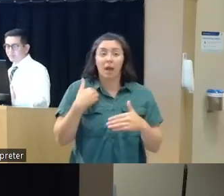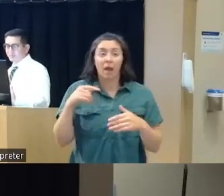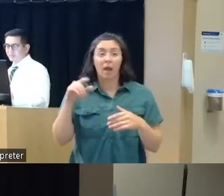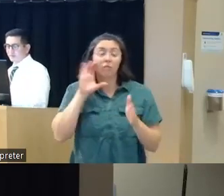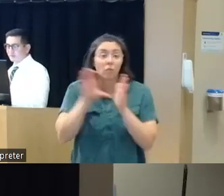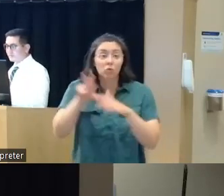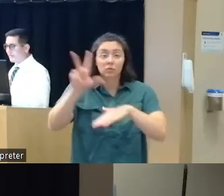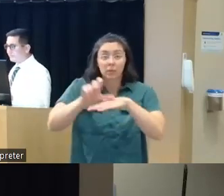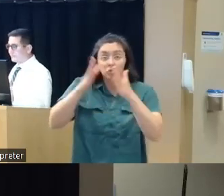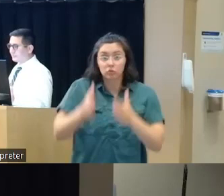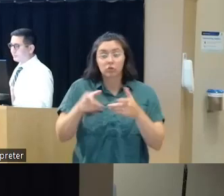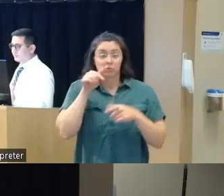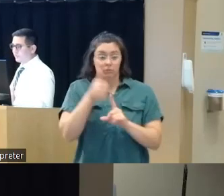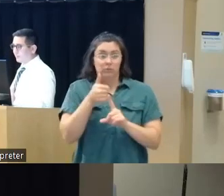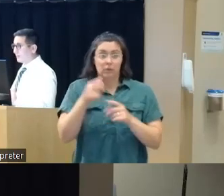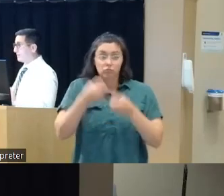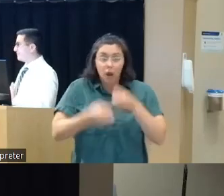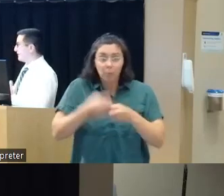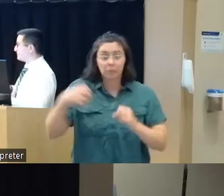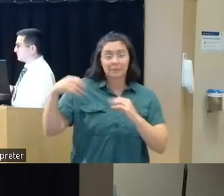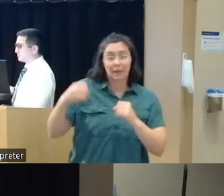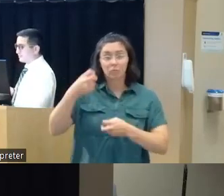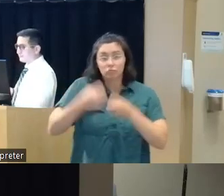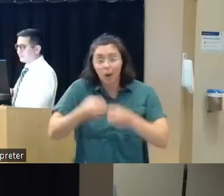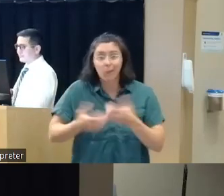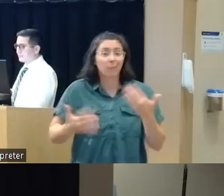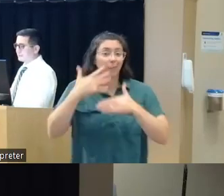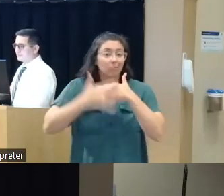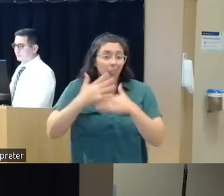problem maybe there's a synaptic issue that's going on maybe vasculature has something to